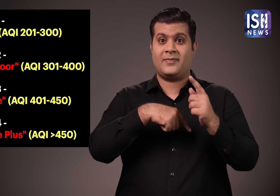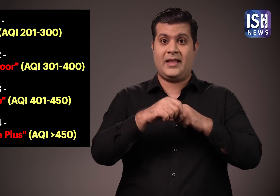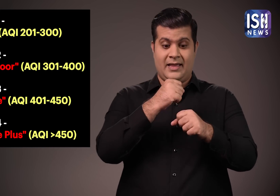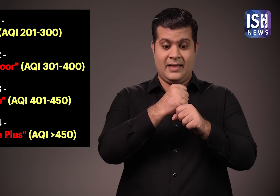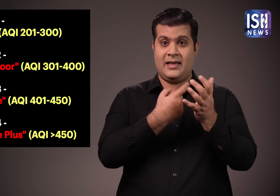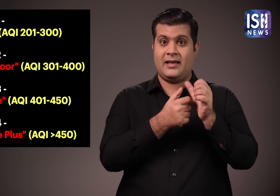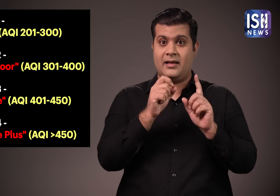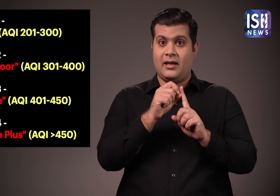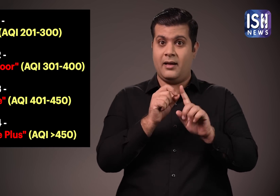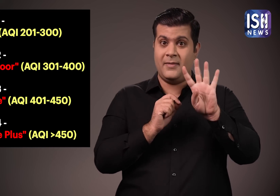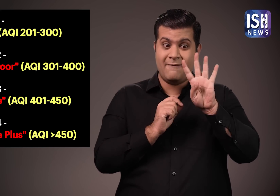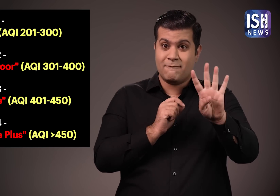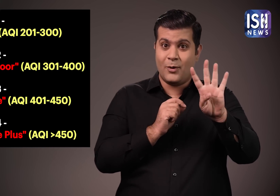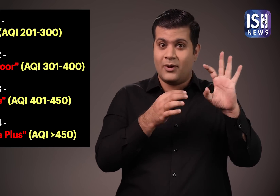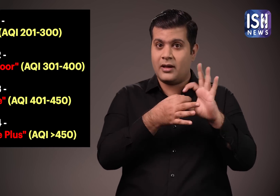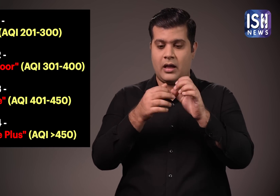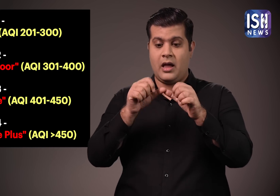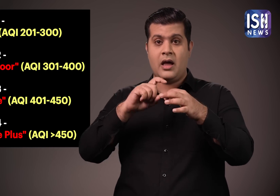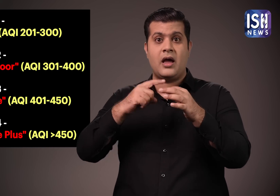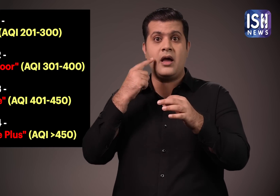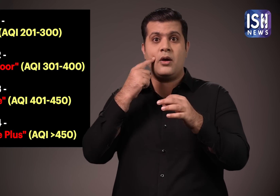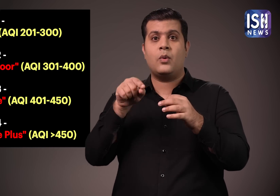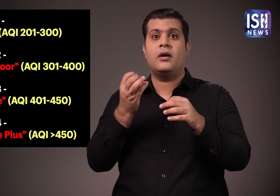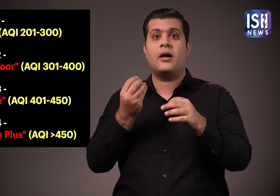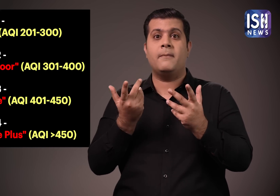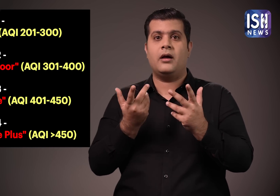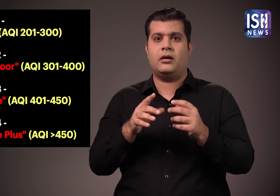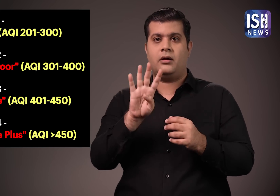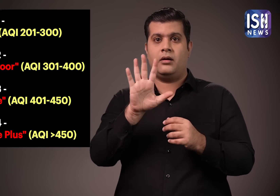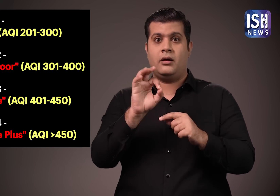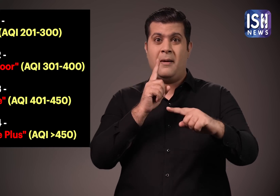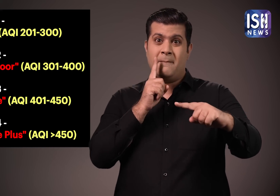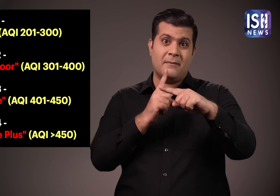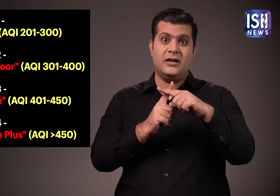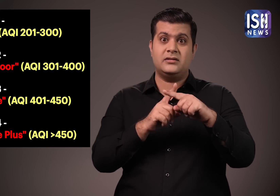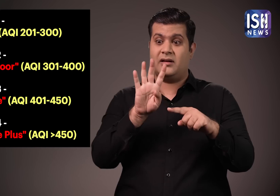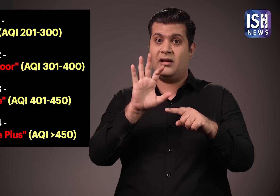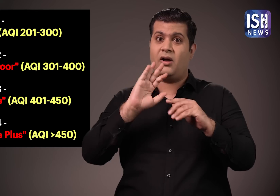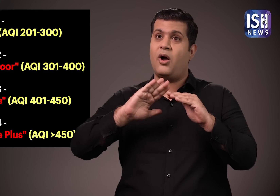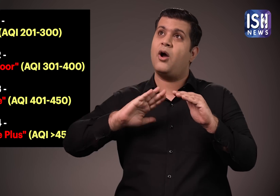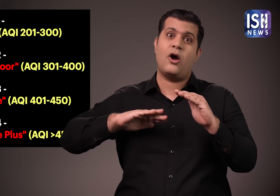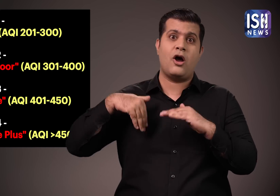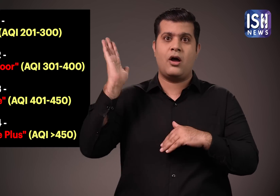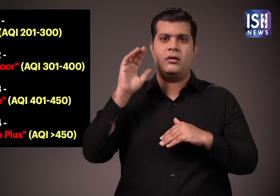4. For GRAP-Stage 4, the AQI levels should be more than 450, i.e. severe plus.